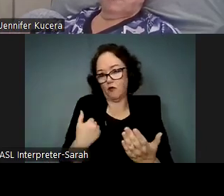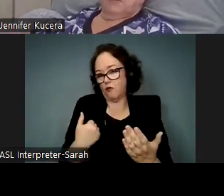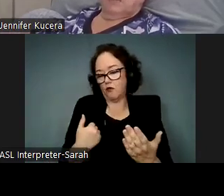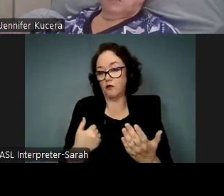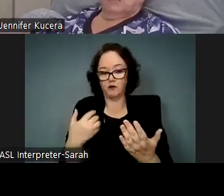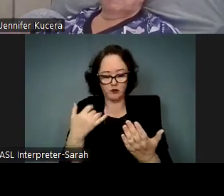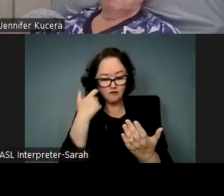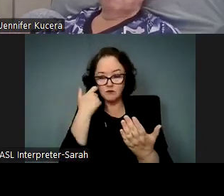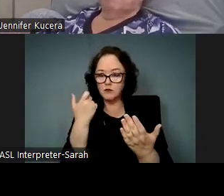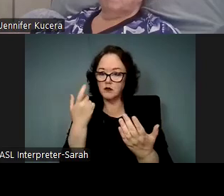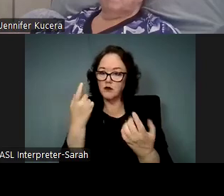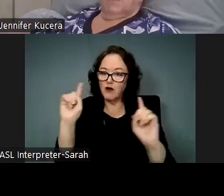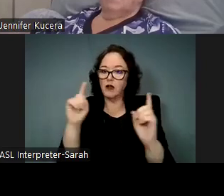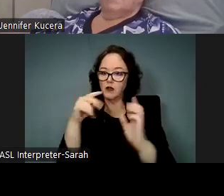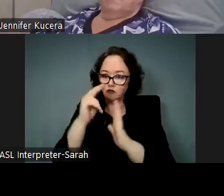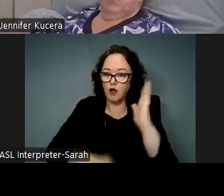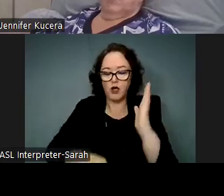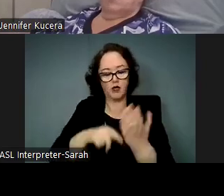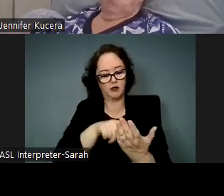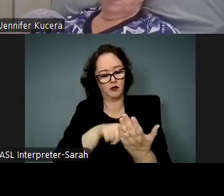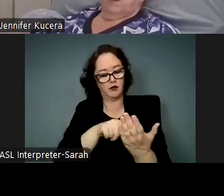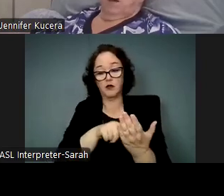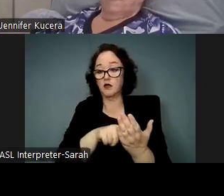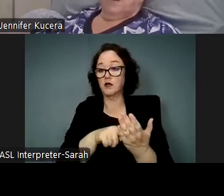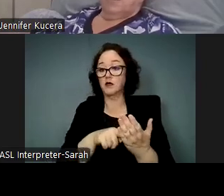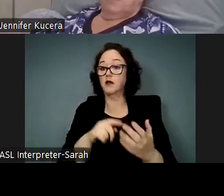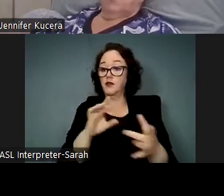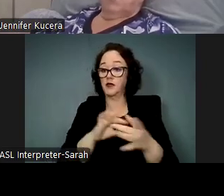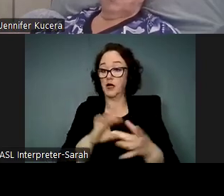the commenting periods opened up, and there were three